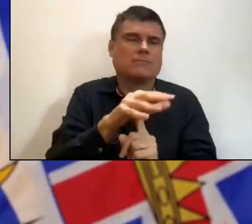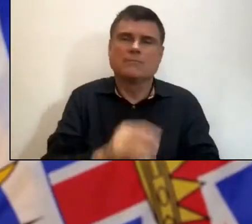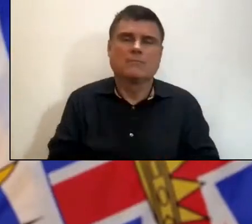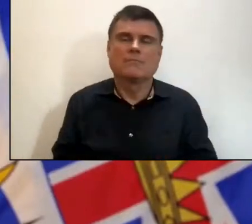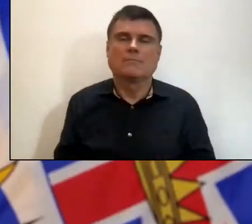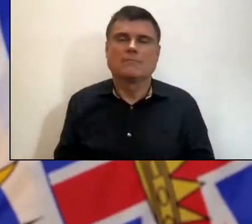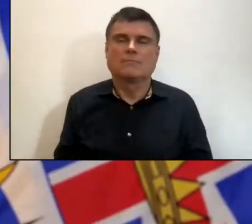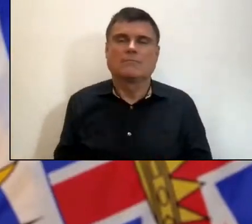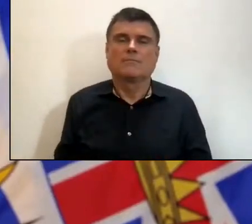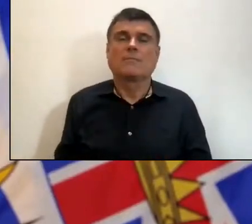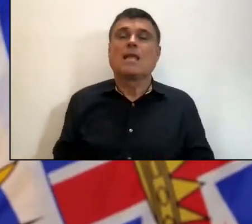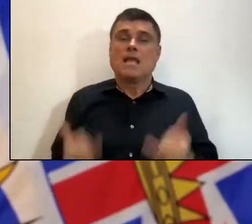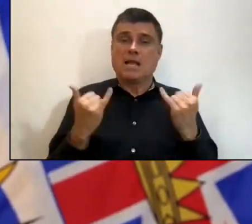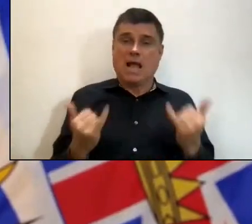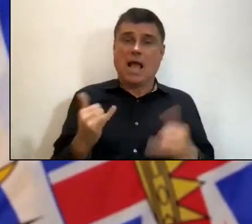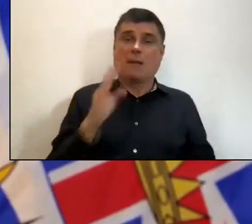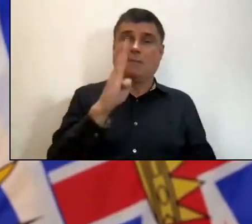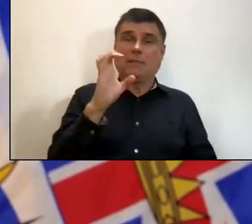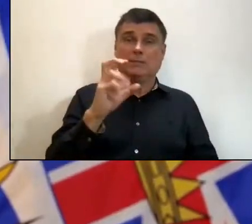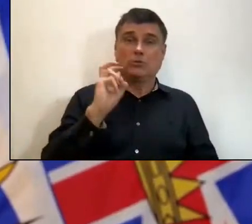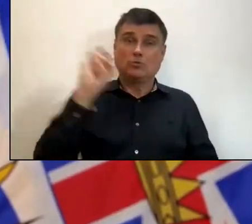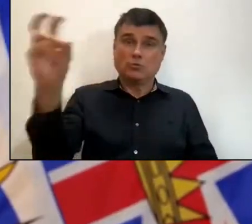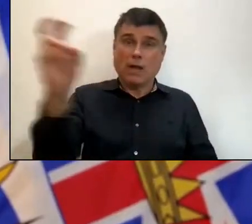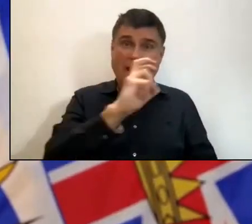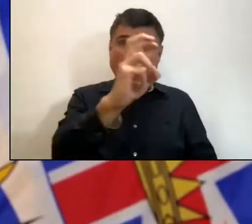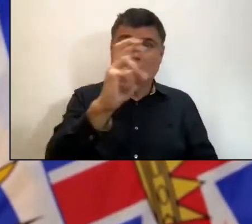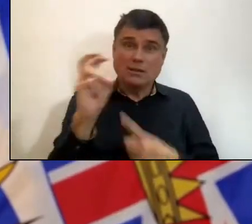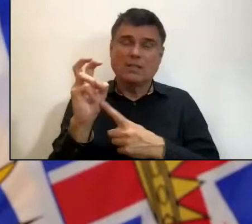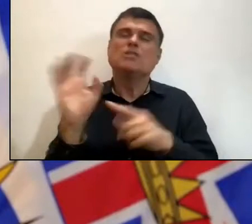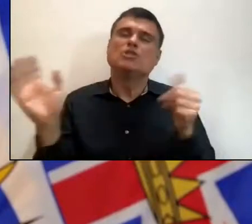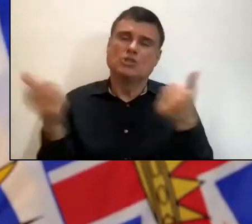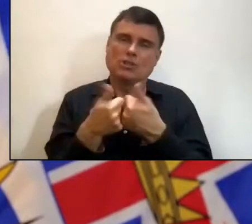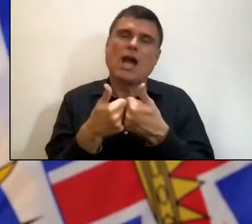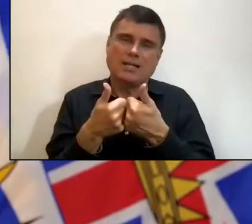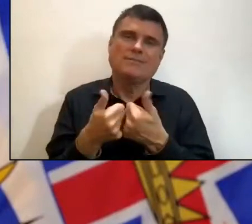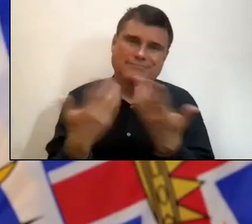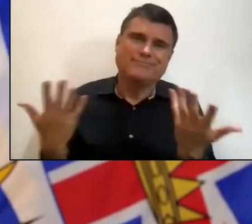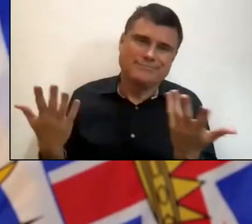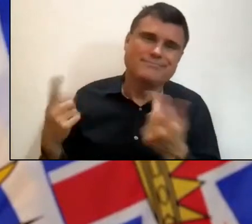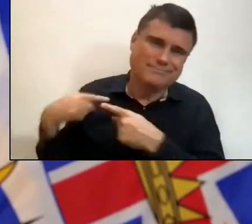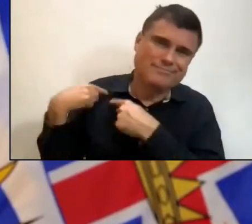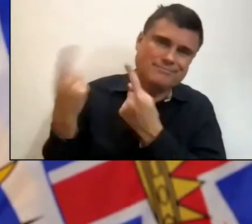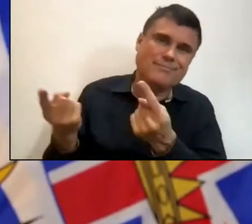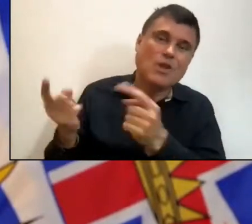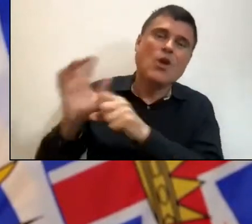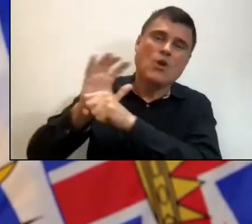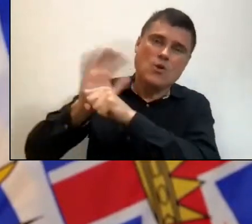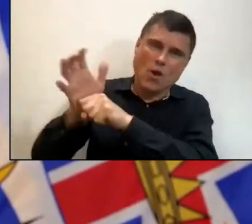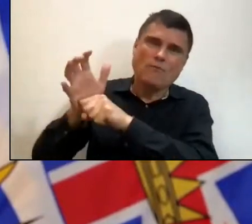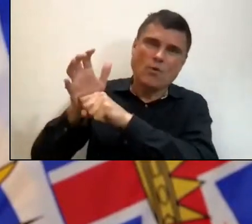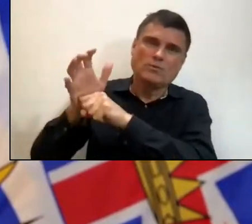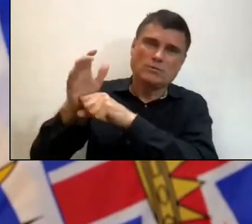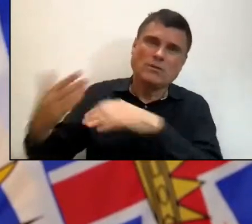And COVID is one of those things that we need to consider but we